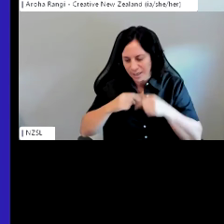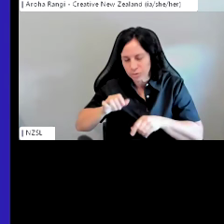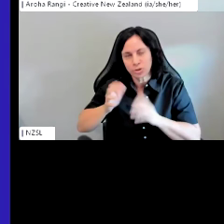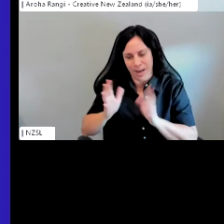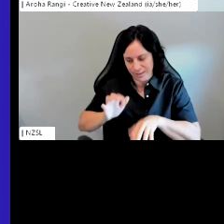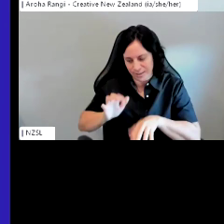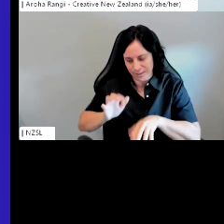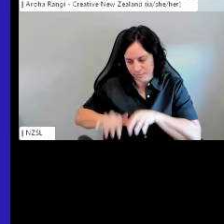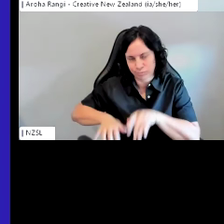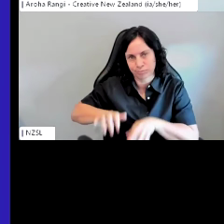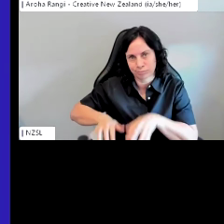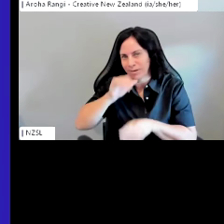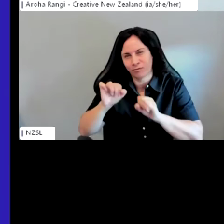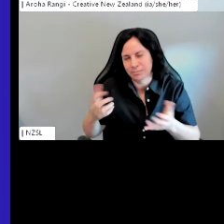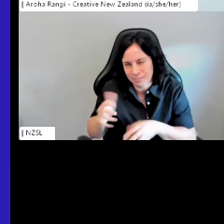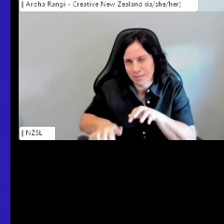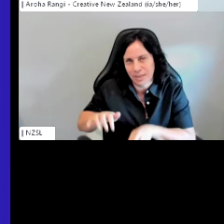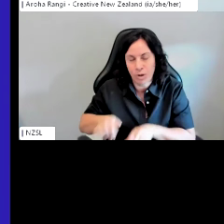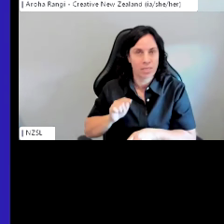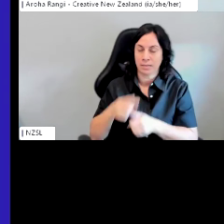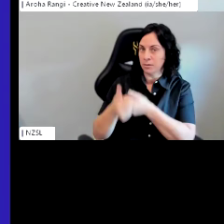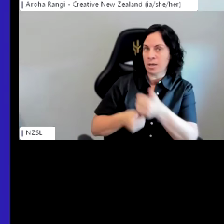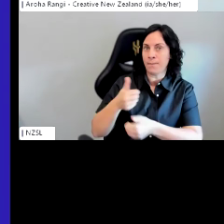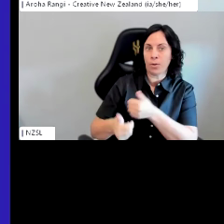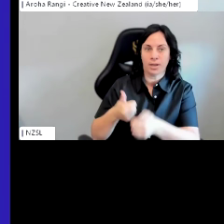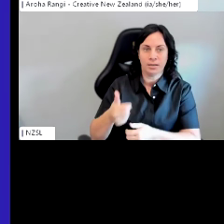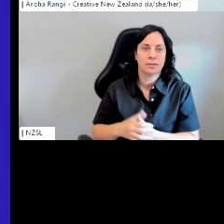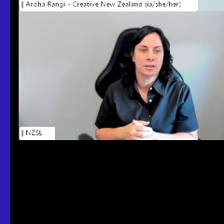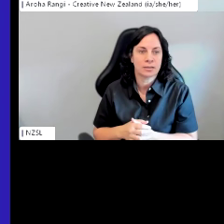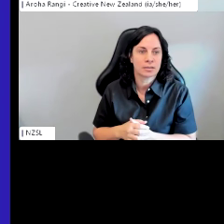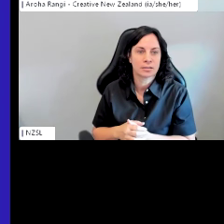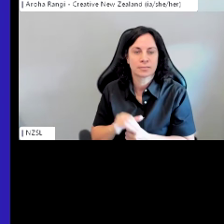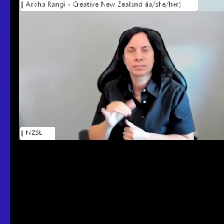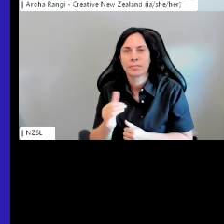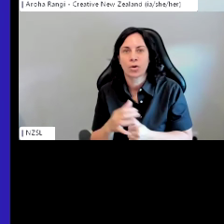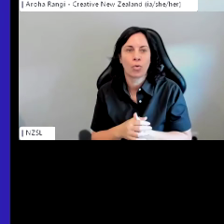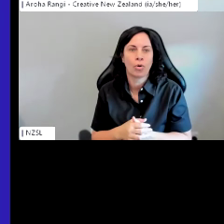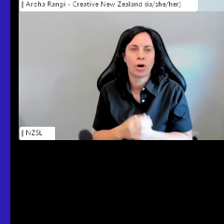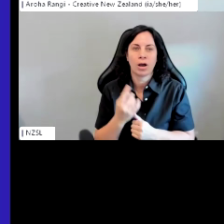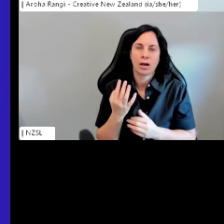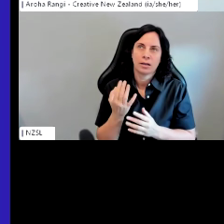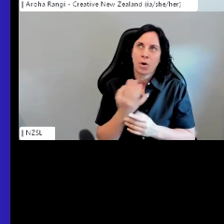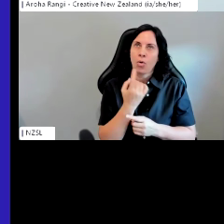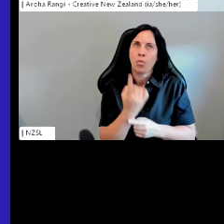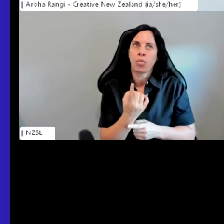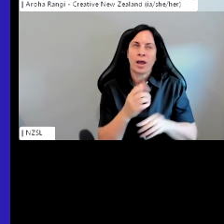that seems to be super popular. I've got one free museum that's literally just been asking people